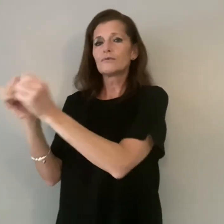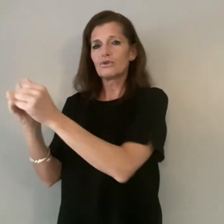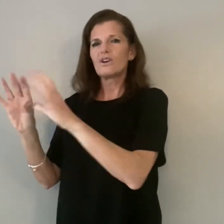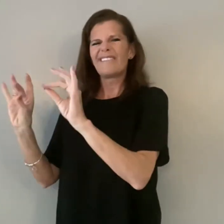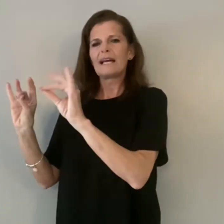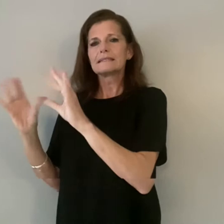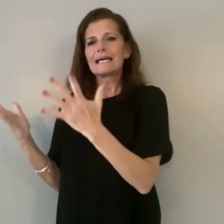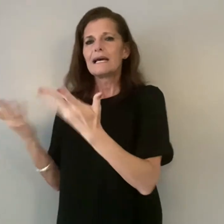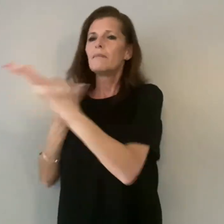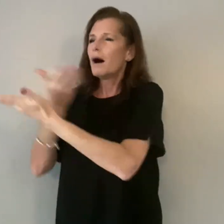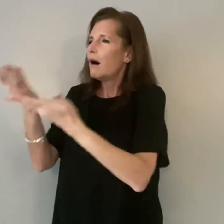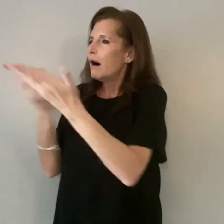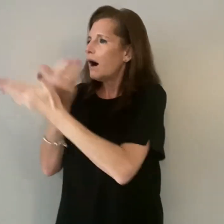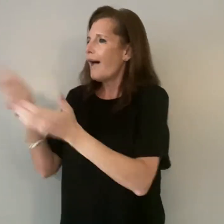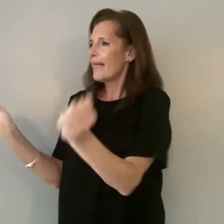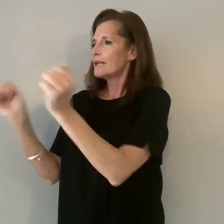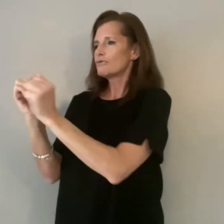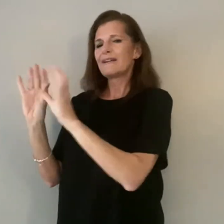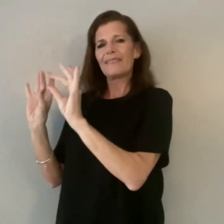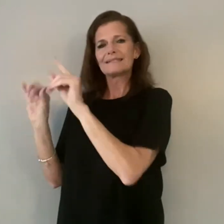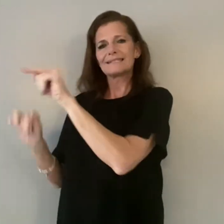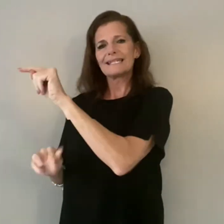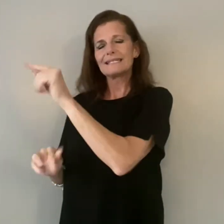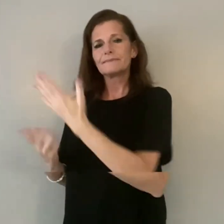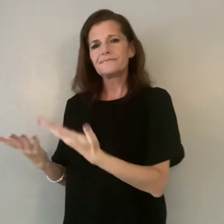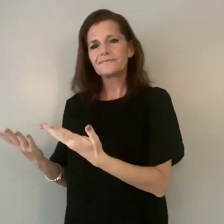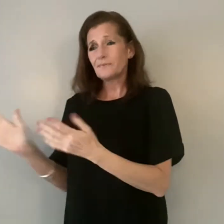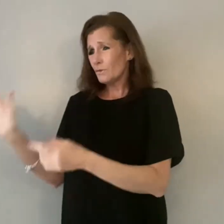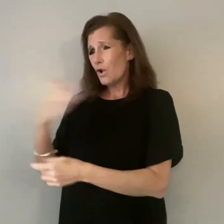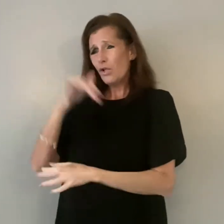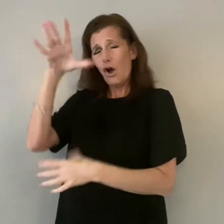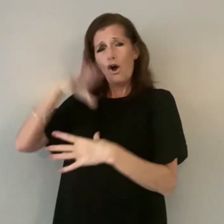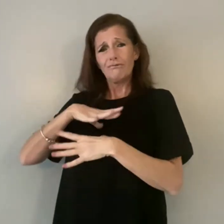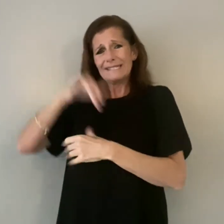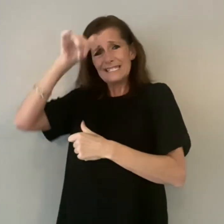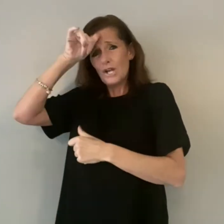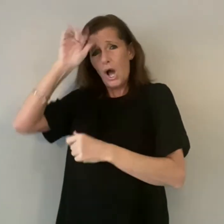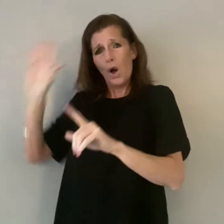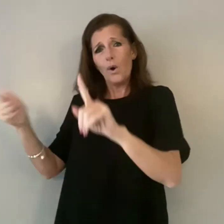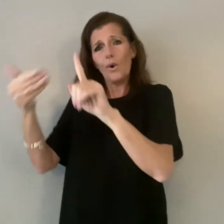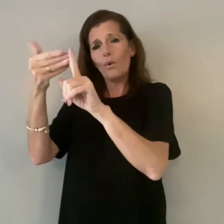or perhaps a bit more than that but just a meeting where kind of everybody knows where it's heading already